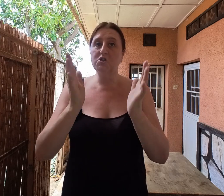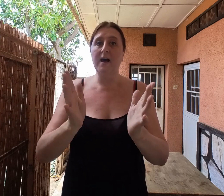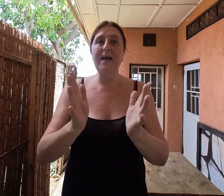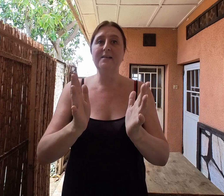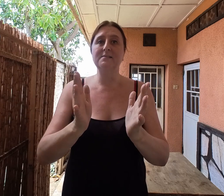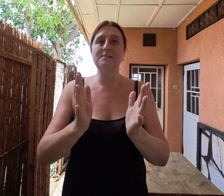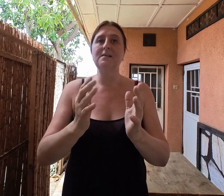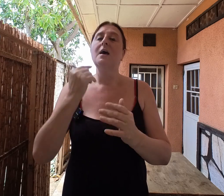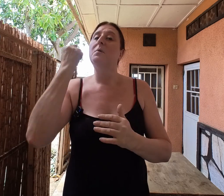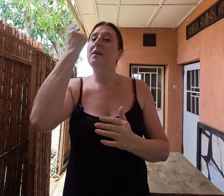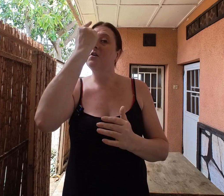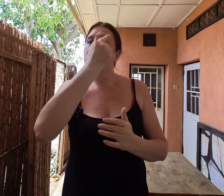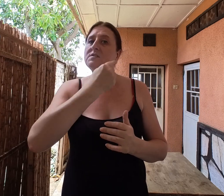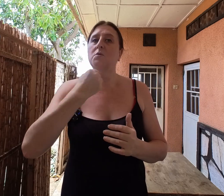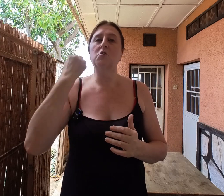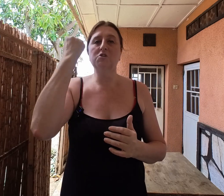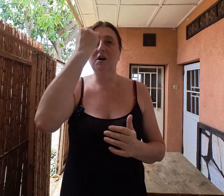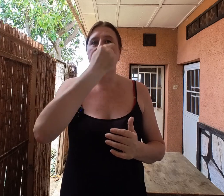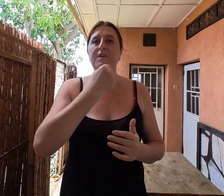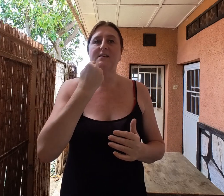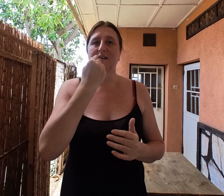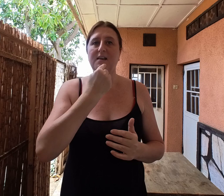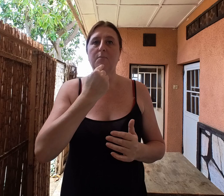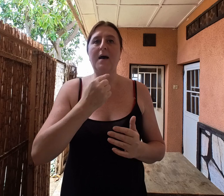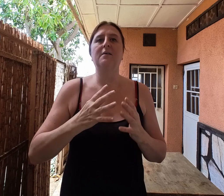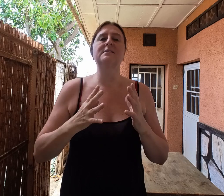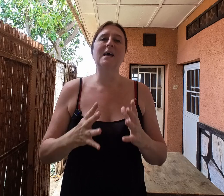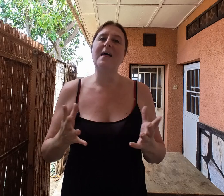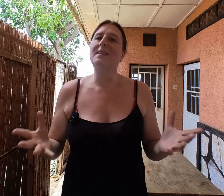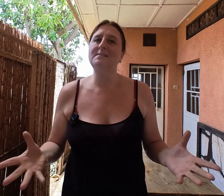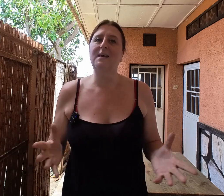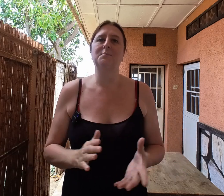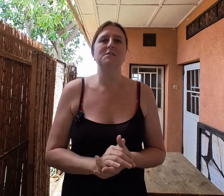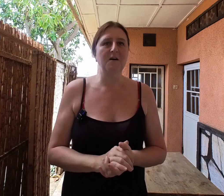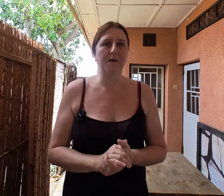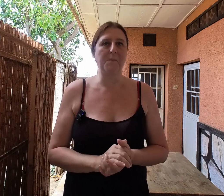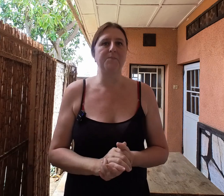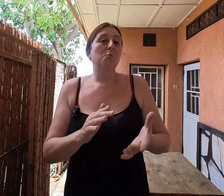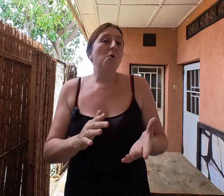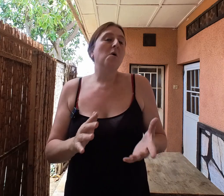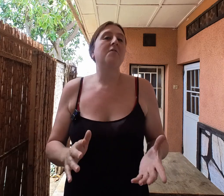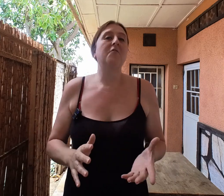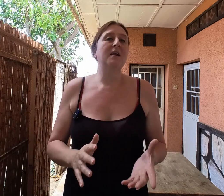watch our hands, but they can also watch our face and our mouths at the same time.' So, one way of